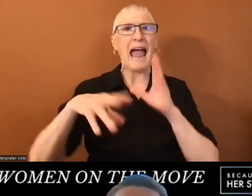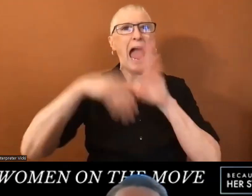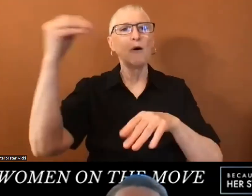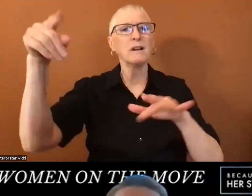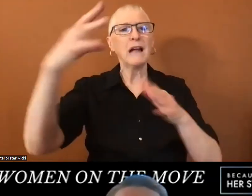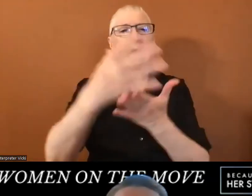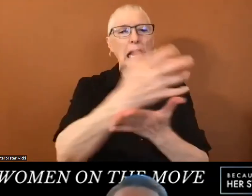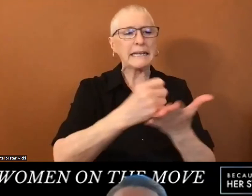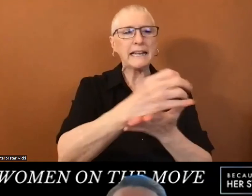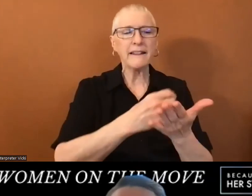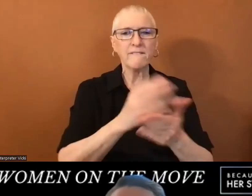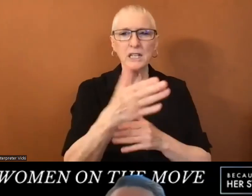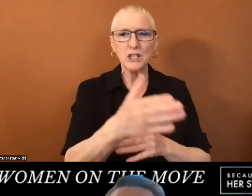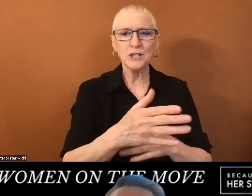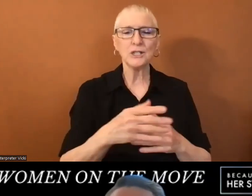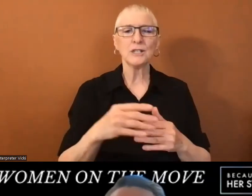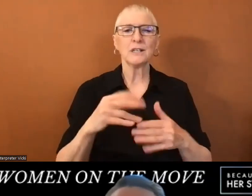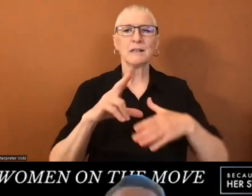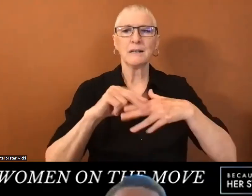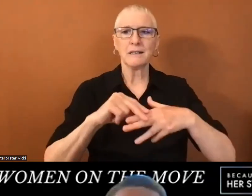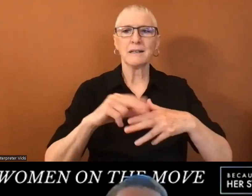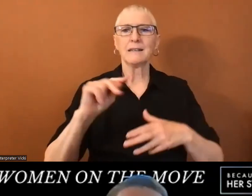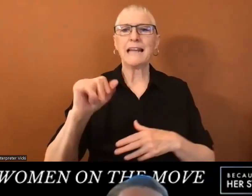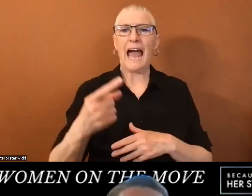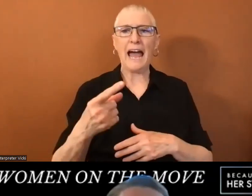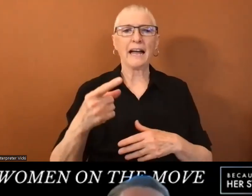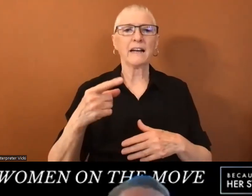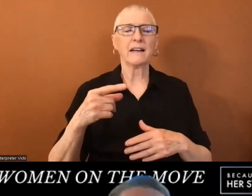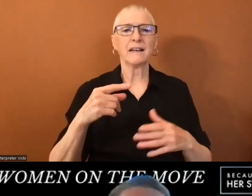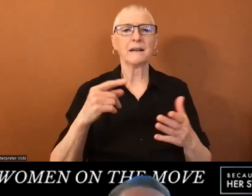and then tagging them is a lot of fun. You know, it's a little less fun doing some of the